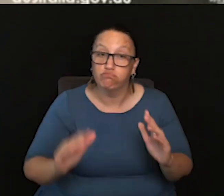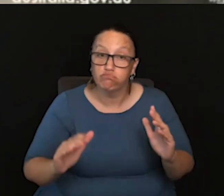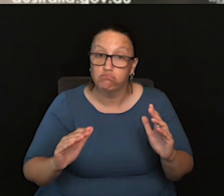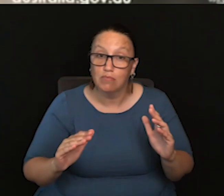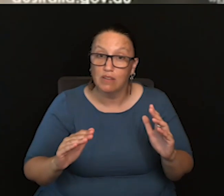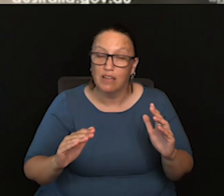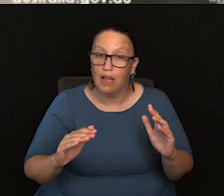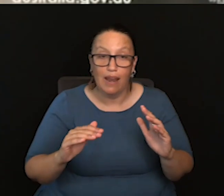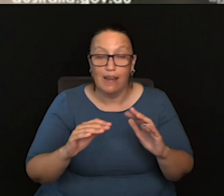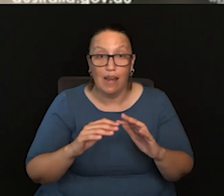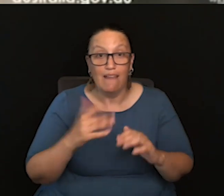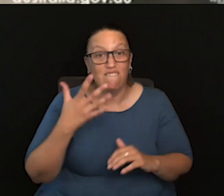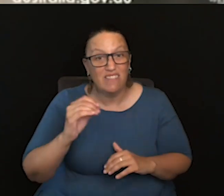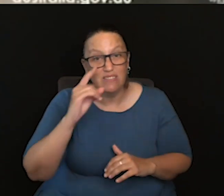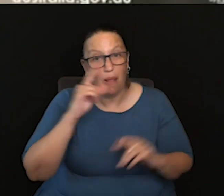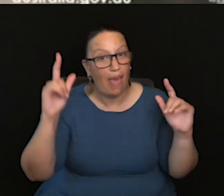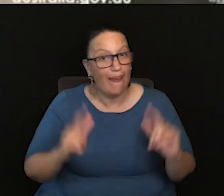as of yesterday, today's figures will be updated,